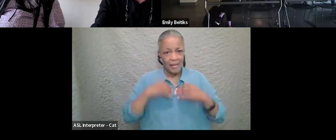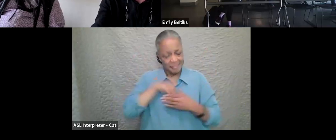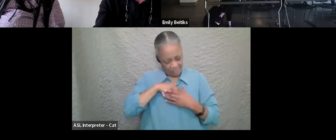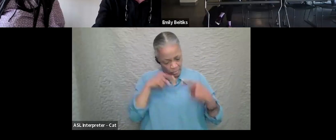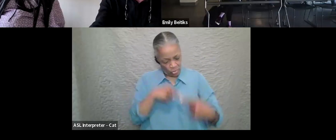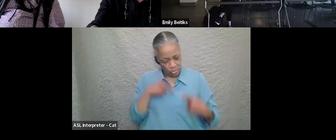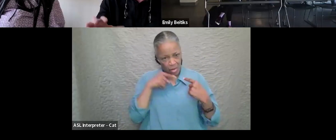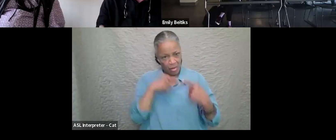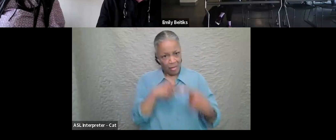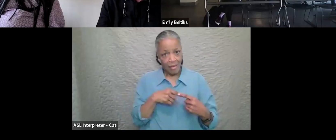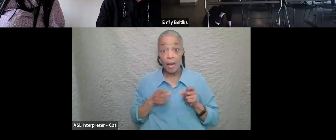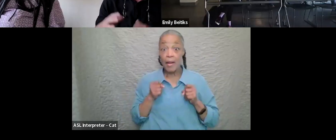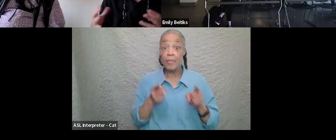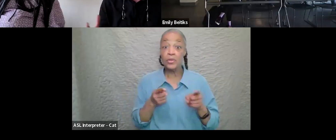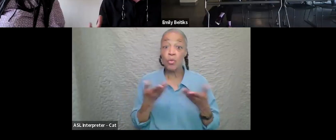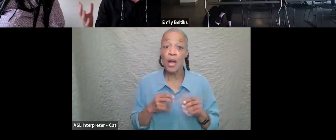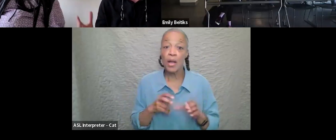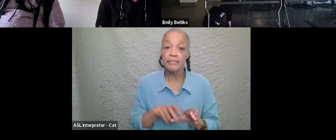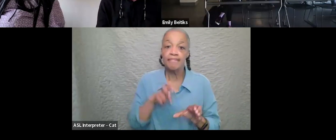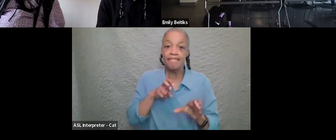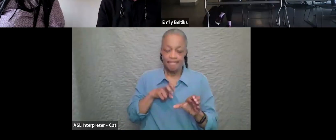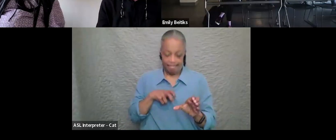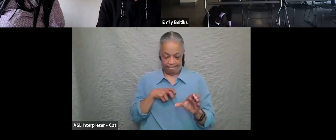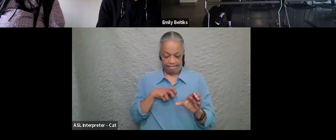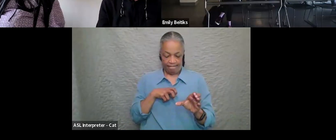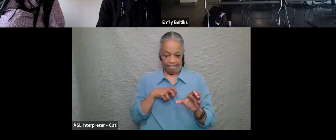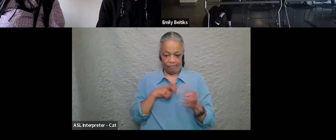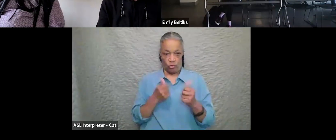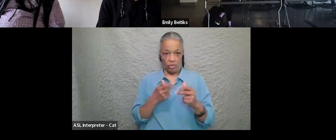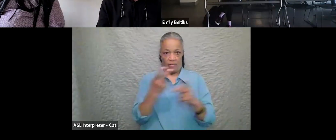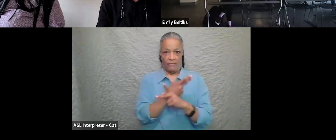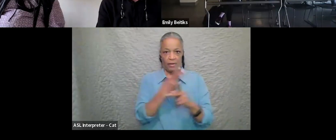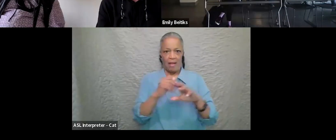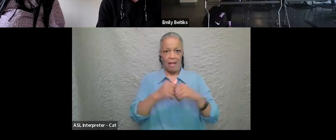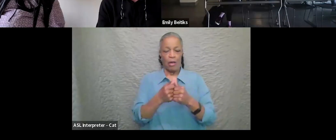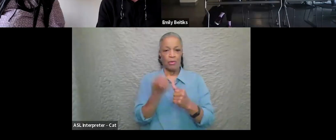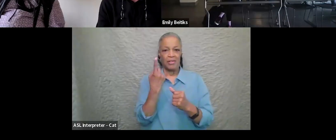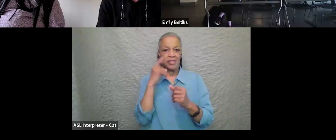my impulse is to step back and try to figure out how to understand it from the outside.